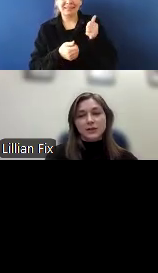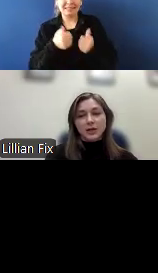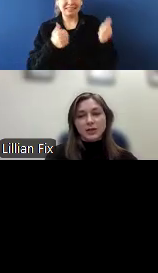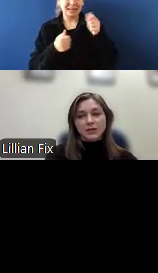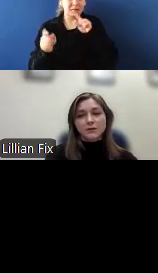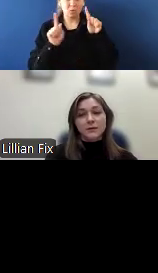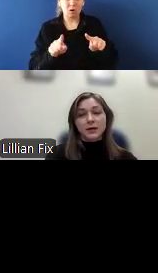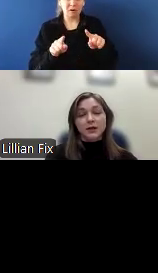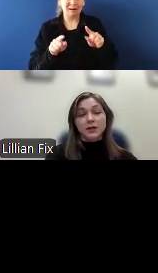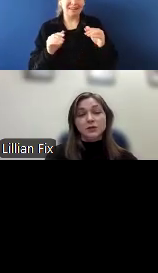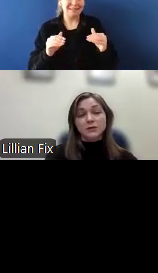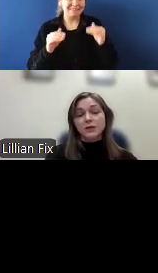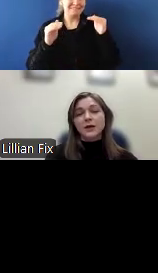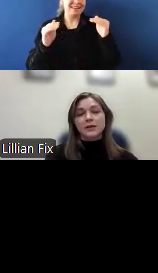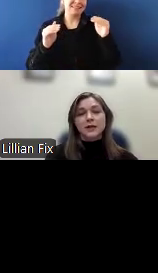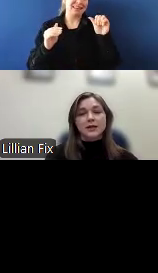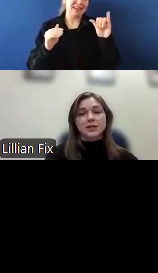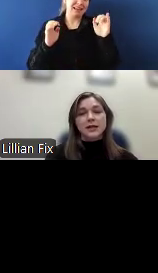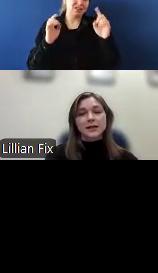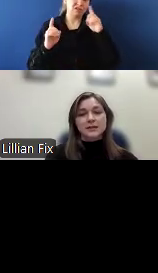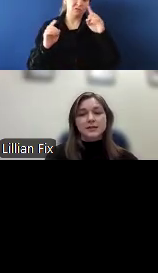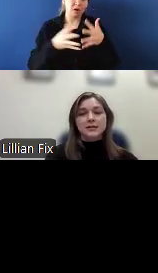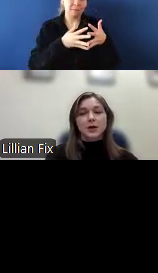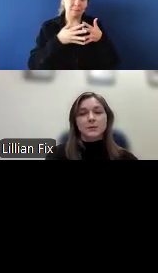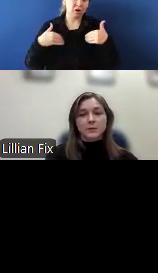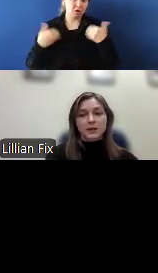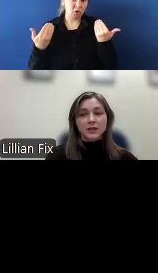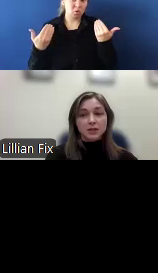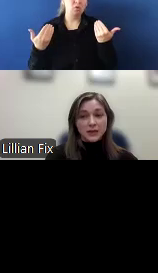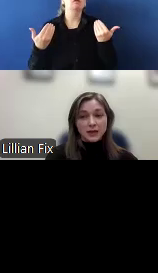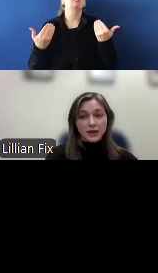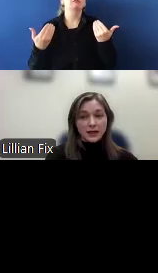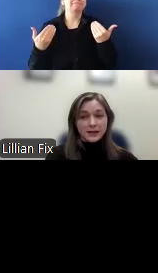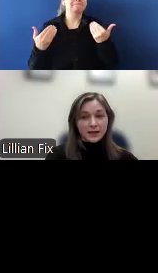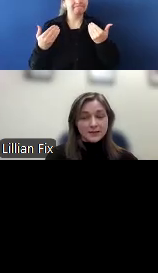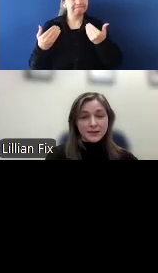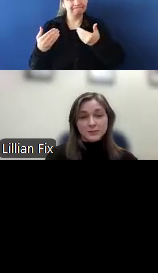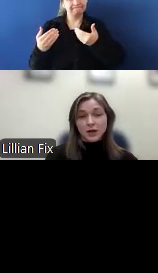AI Education for American Youth is what actually tasked the department with issuing the AI guidance